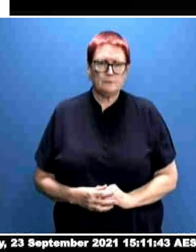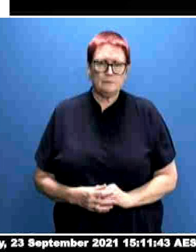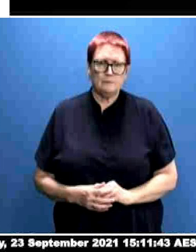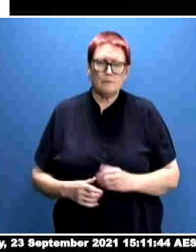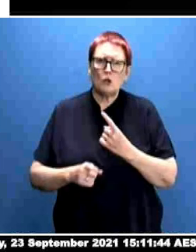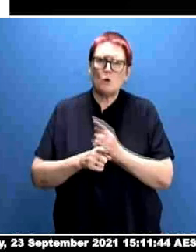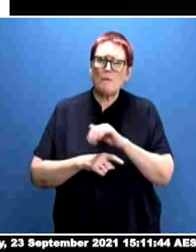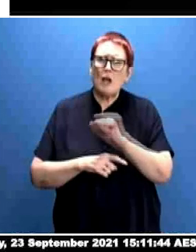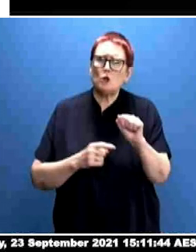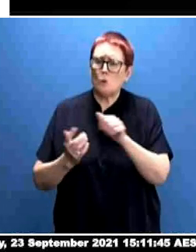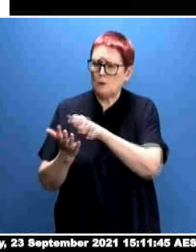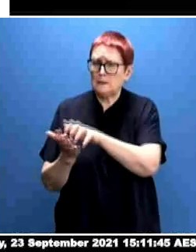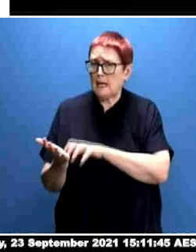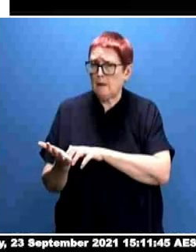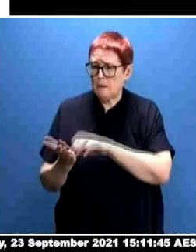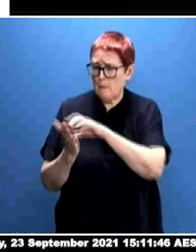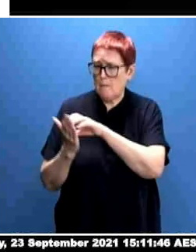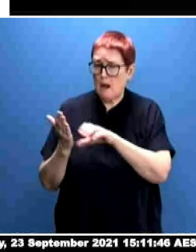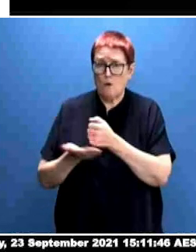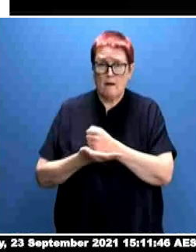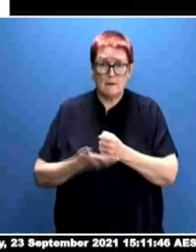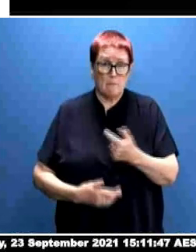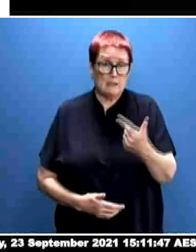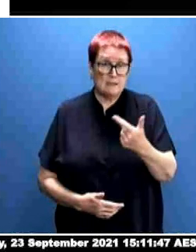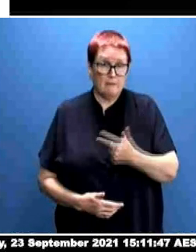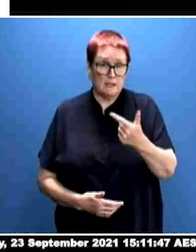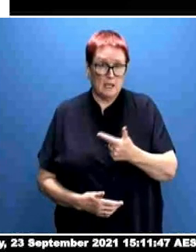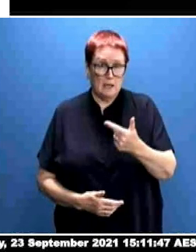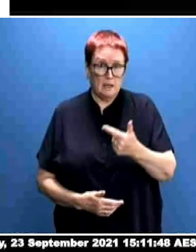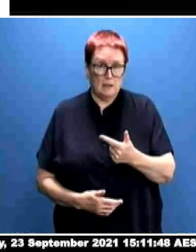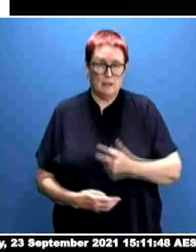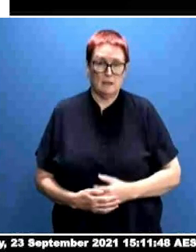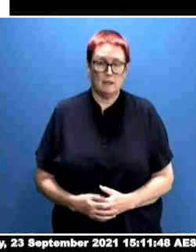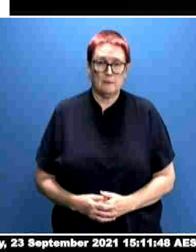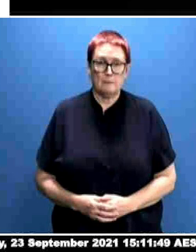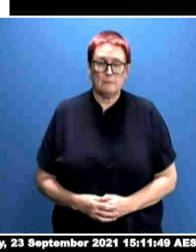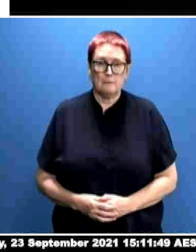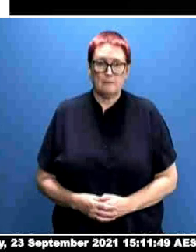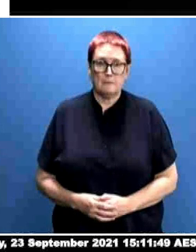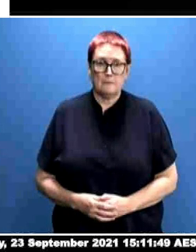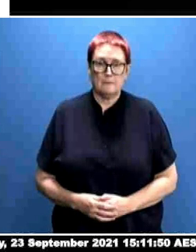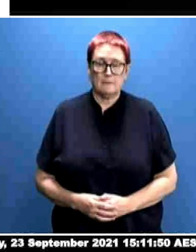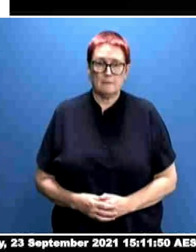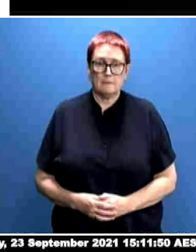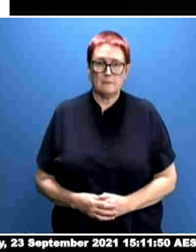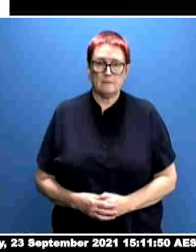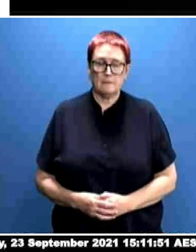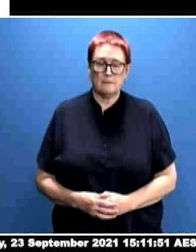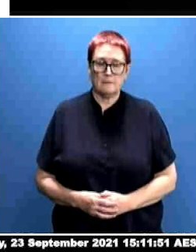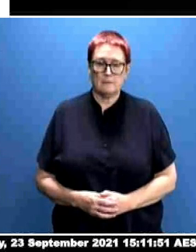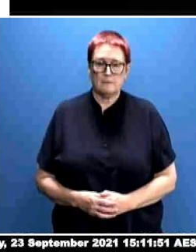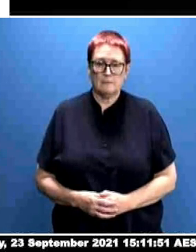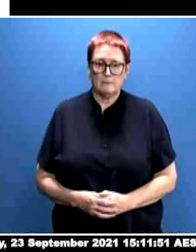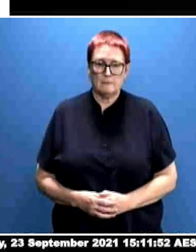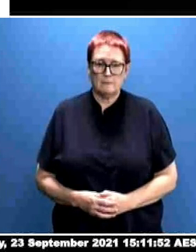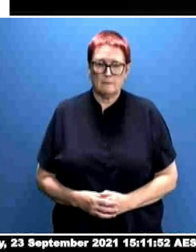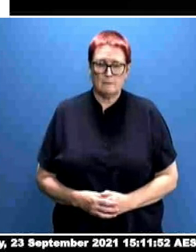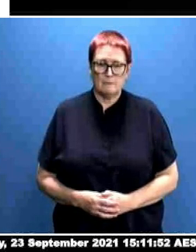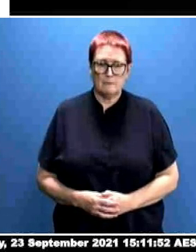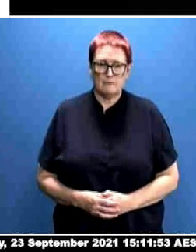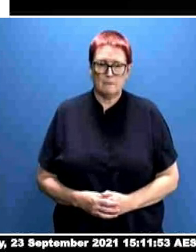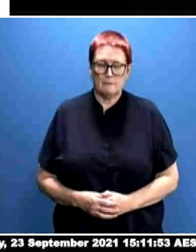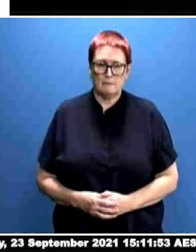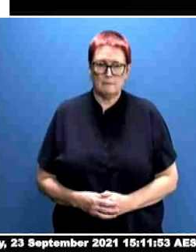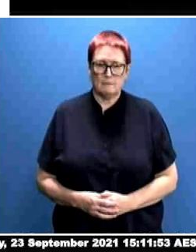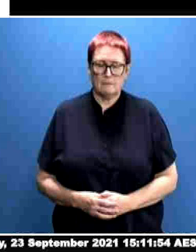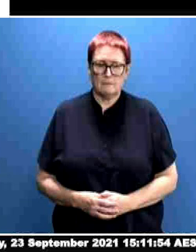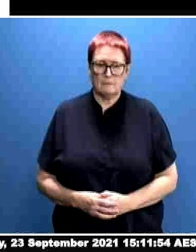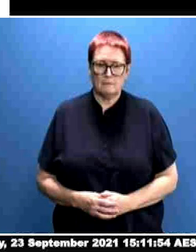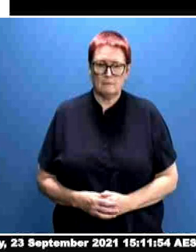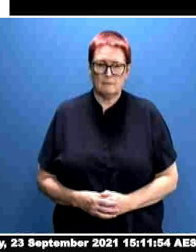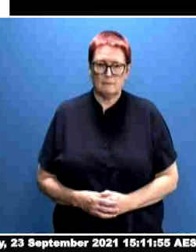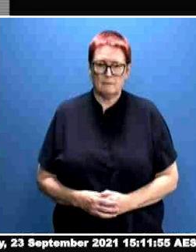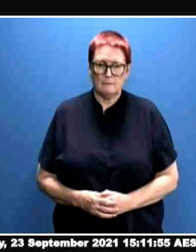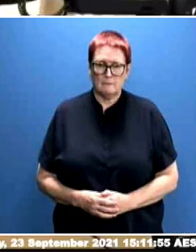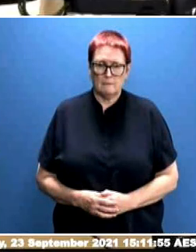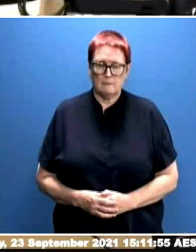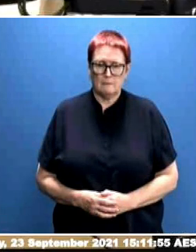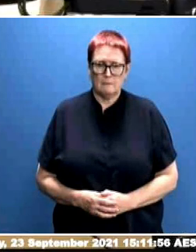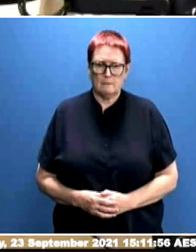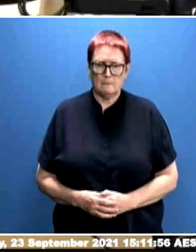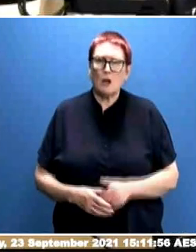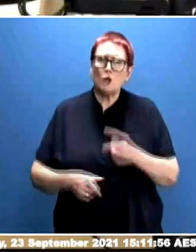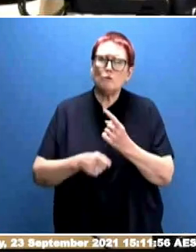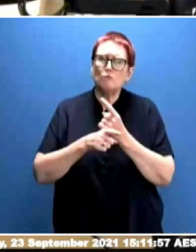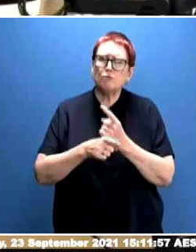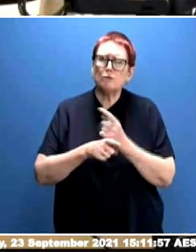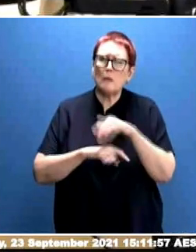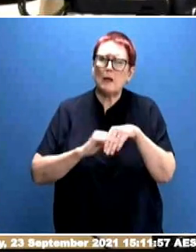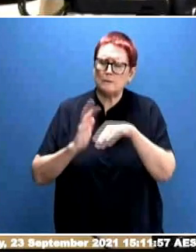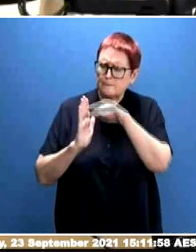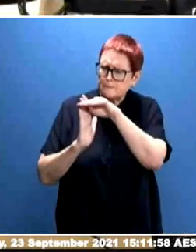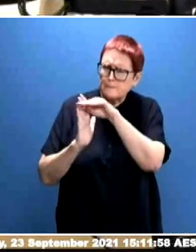if you can go to paragraph 17 where you've referred to the criteria or when a child